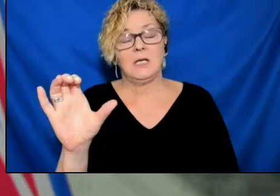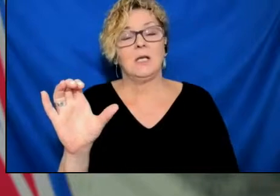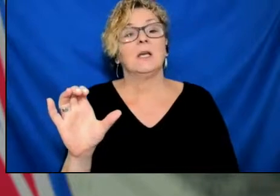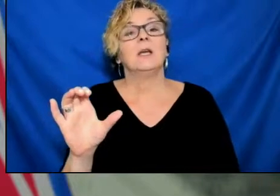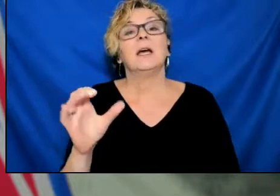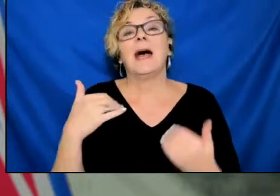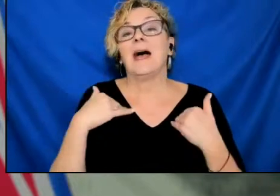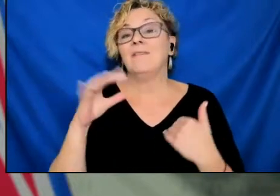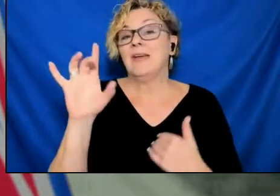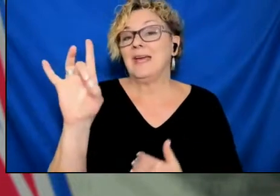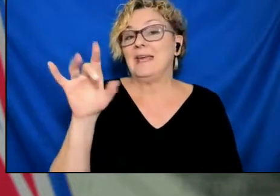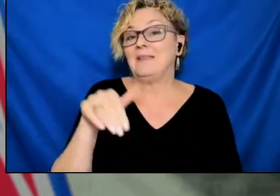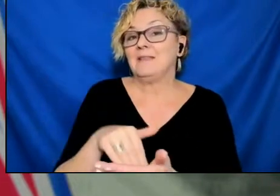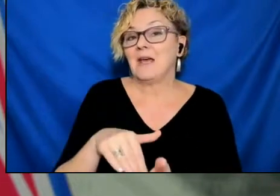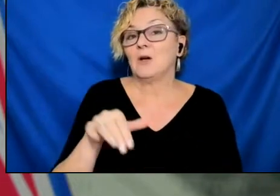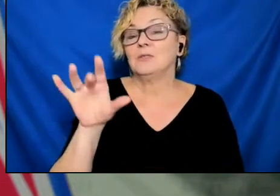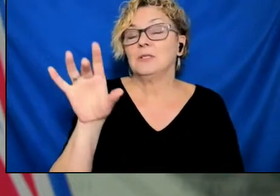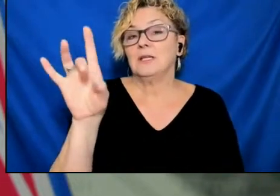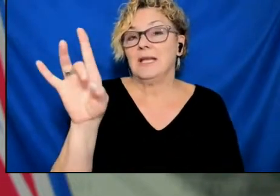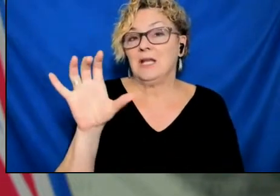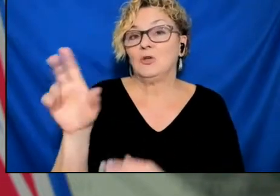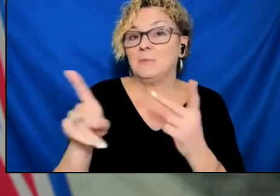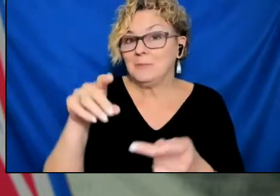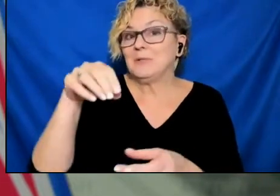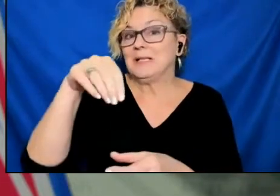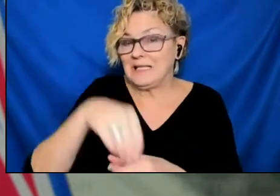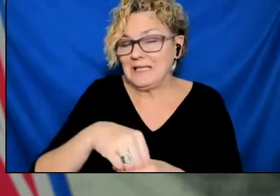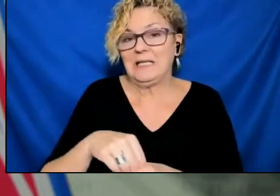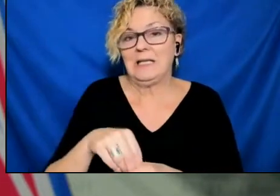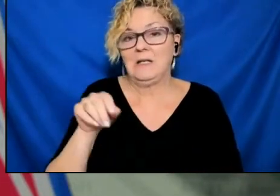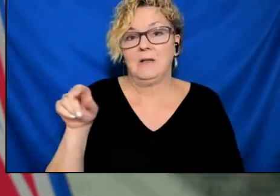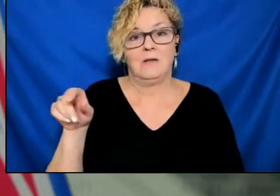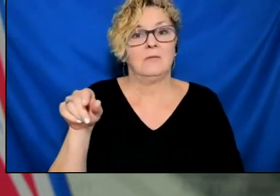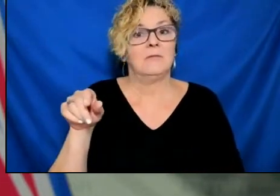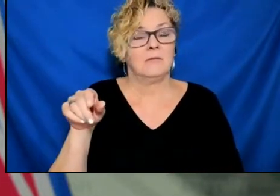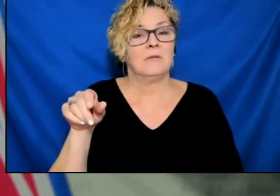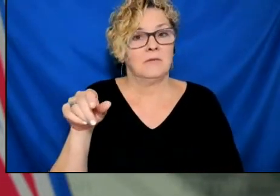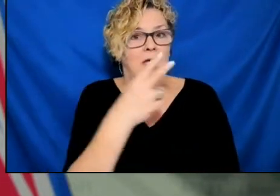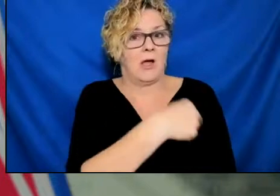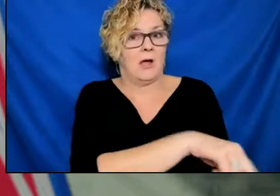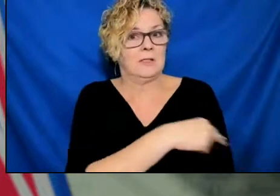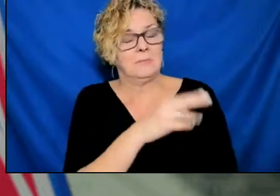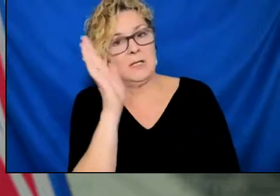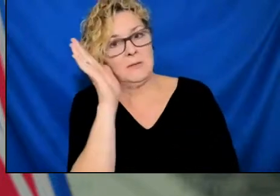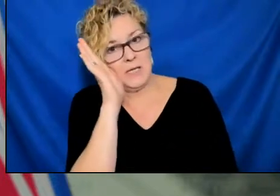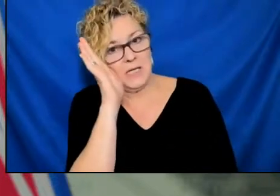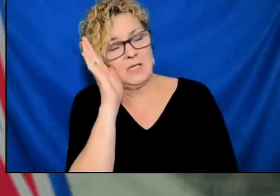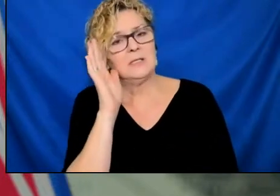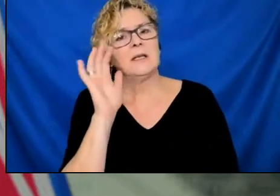The number of people in acute care today is 8,669, or